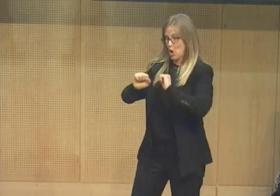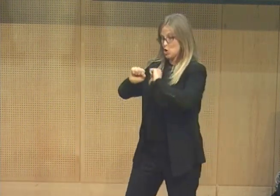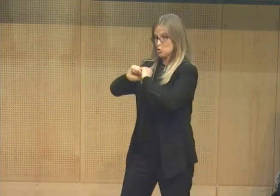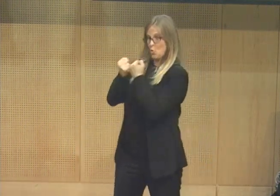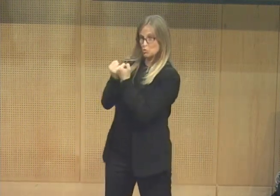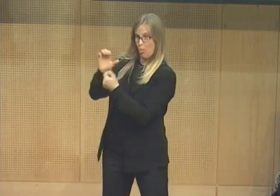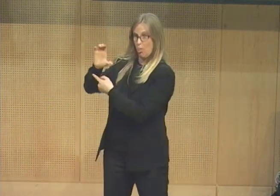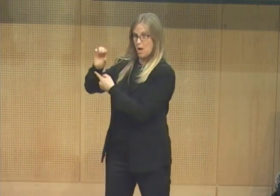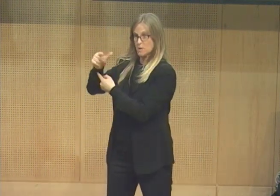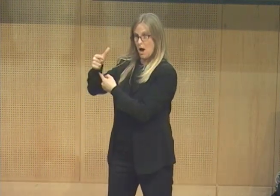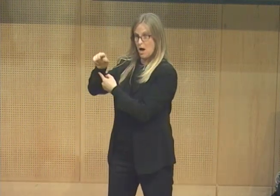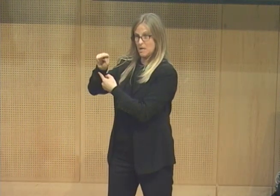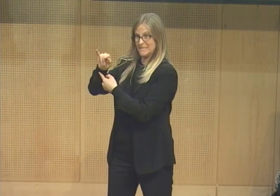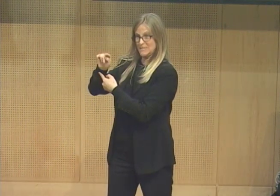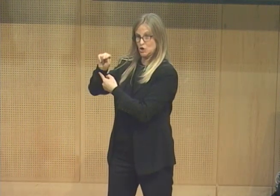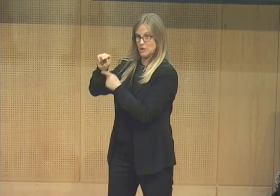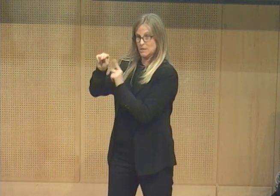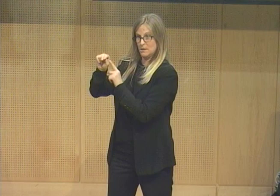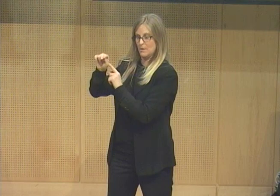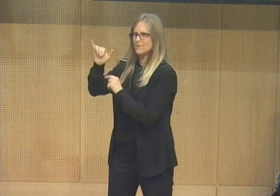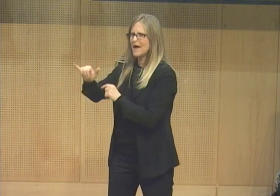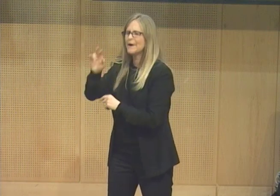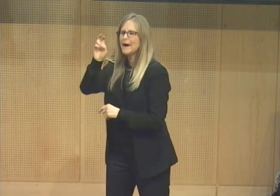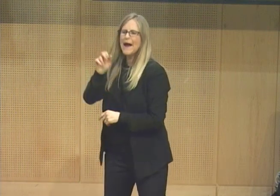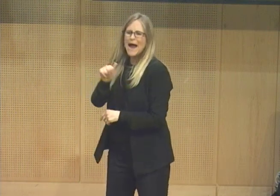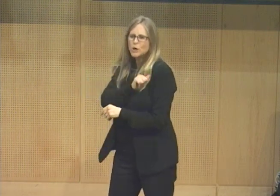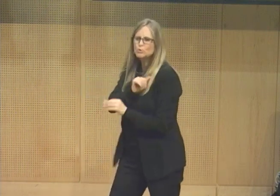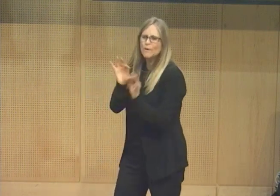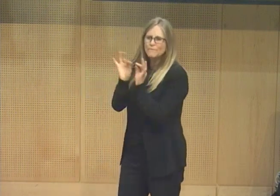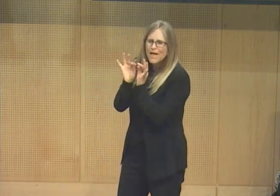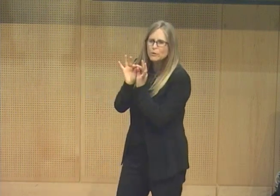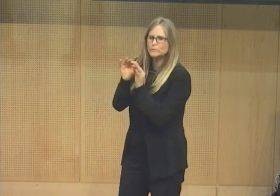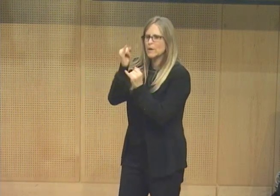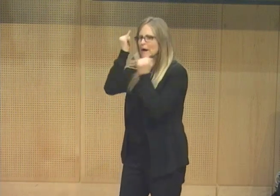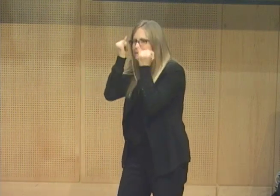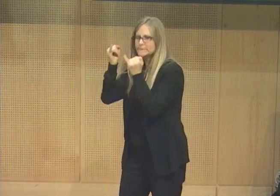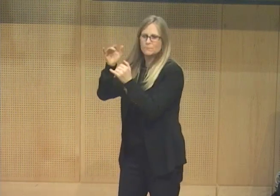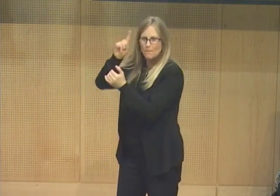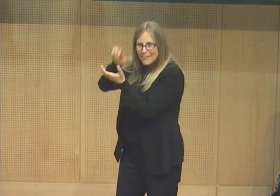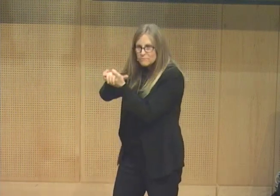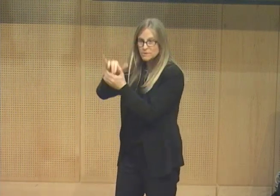Social cognition deals with our ideas, our beliefs, our attitudes, and the like.